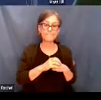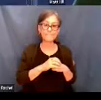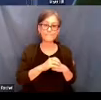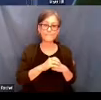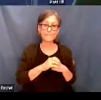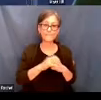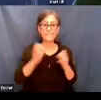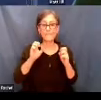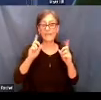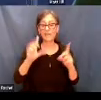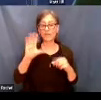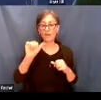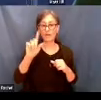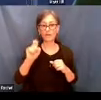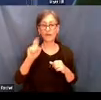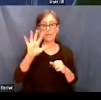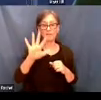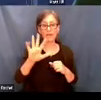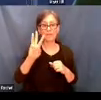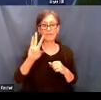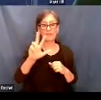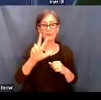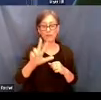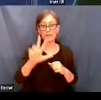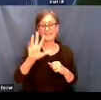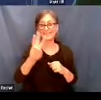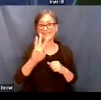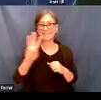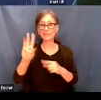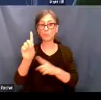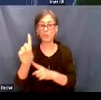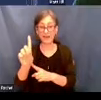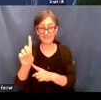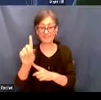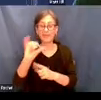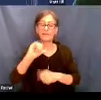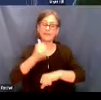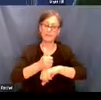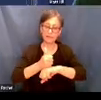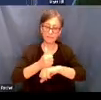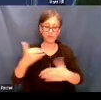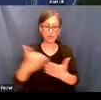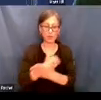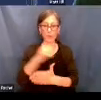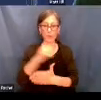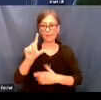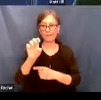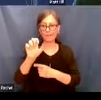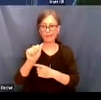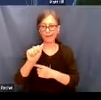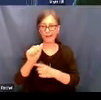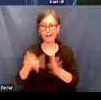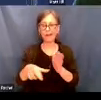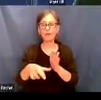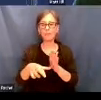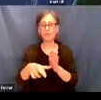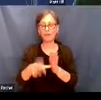Education Code 563661 establishes a new LEA review requirement related to